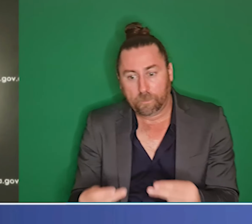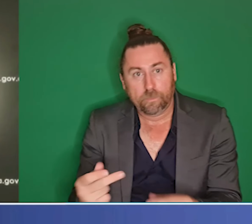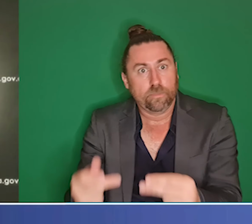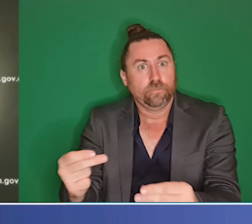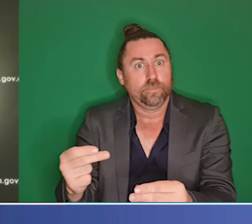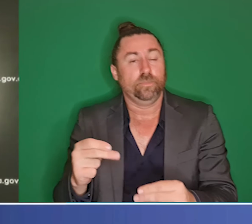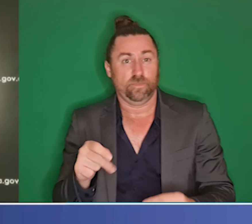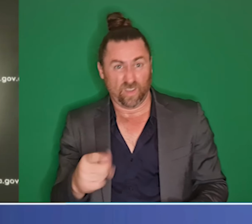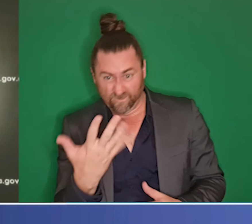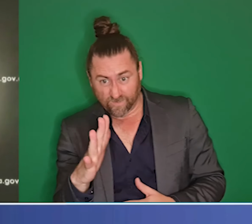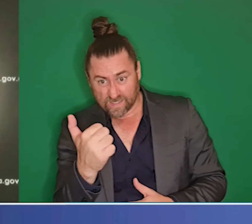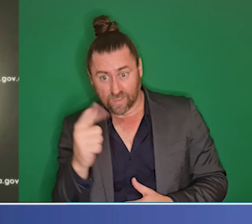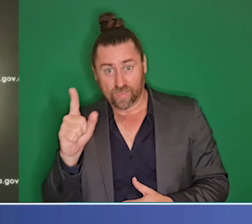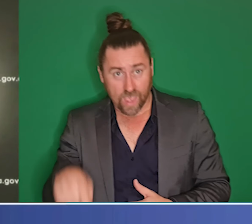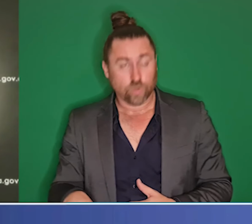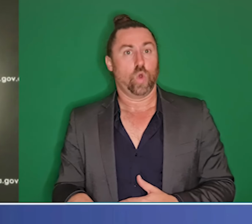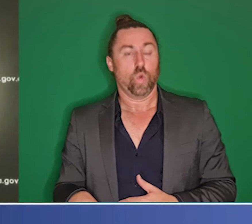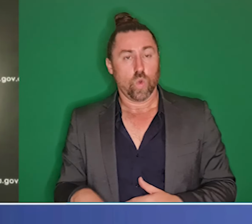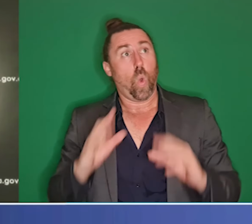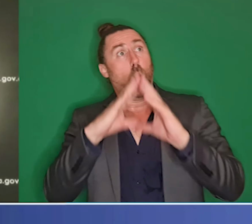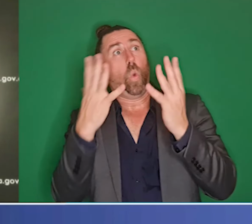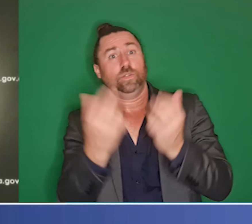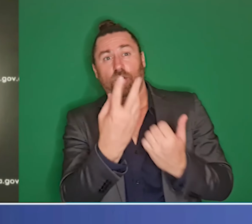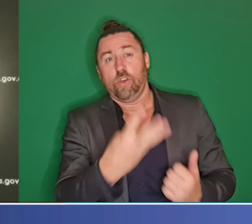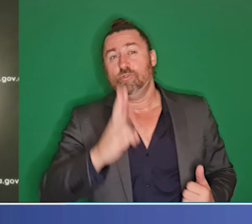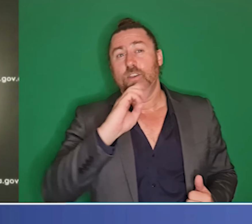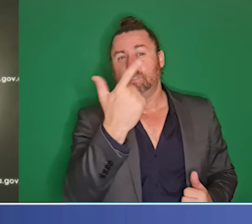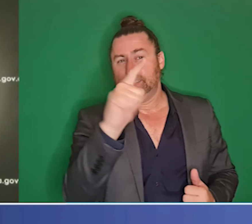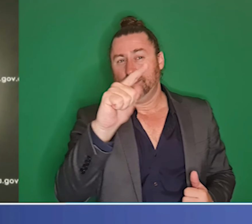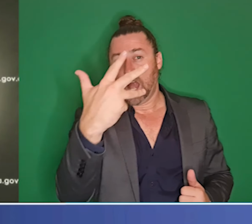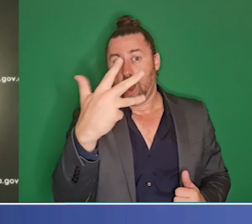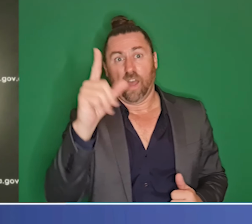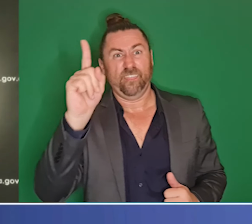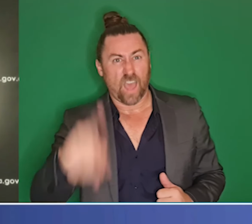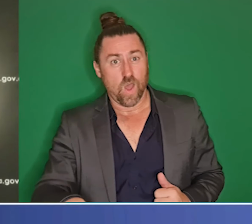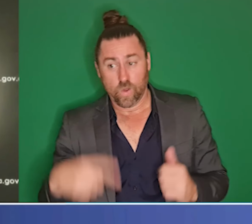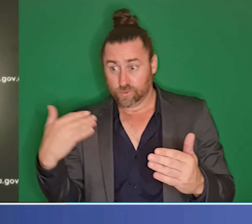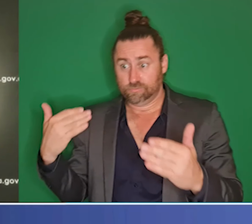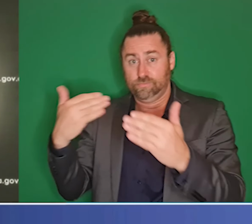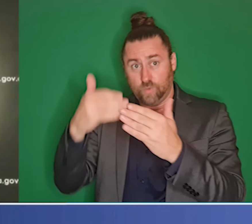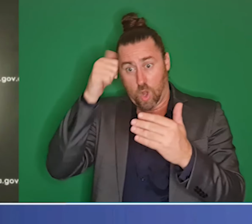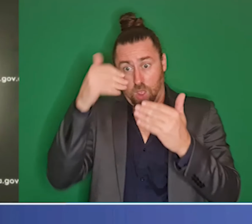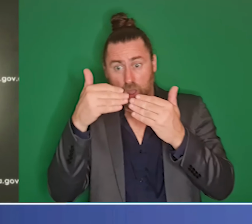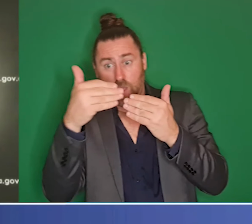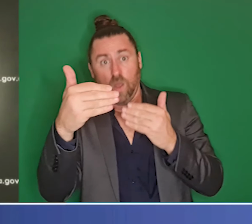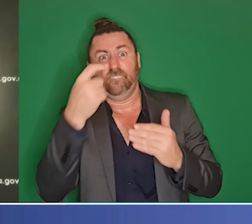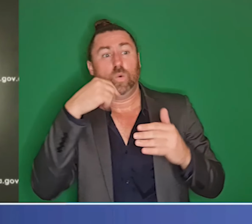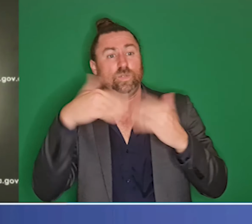and that number of...past 379,000, and during the course of the coming days, will pass half a million.